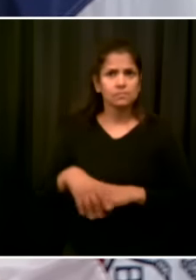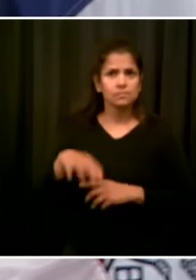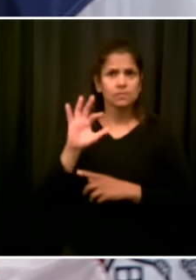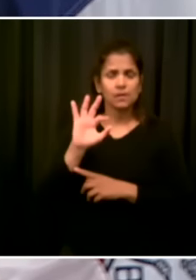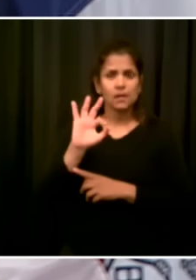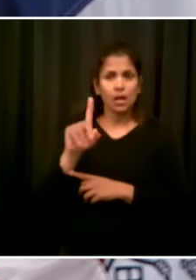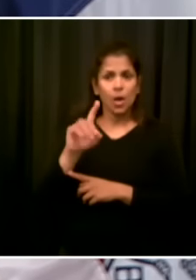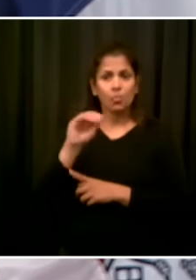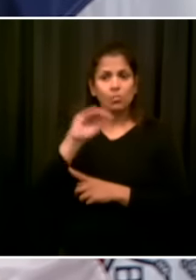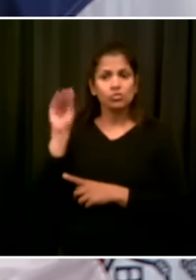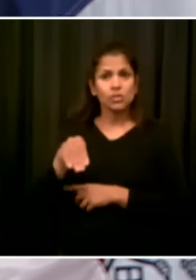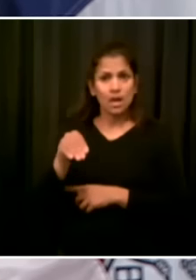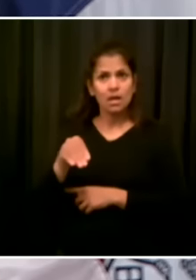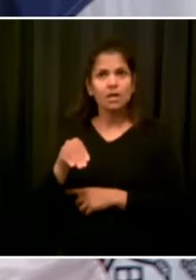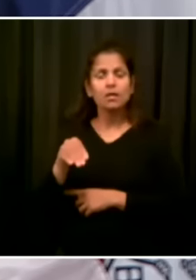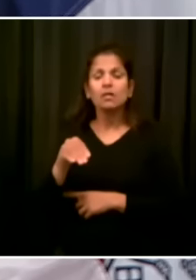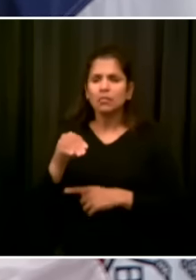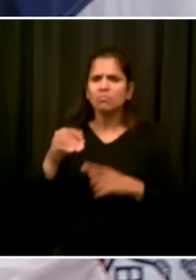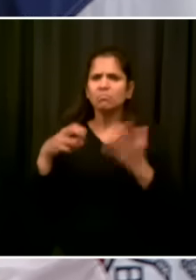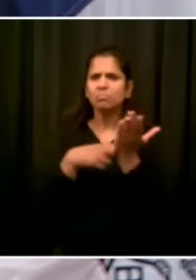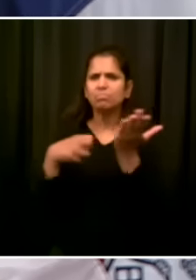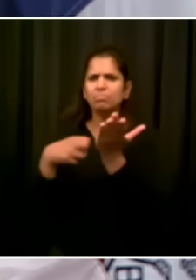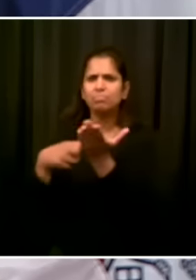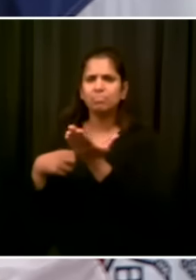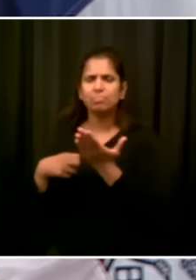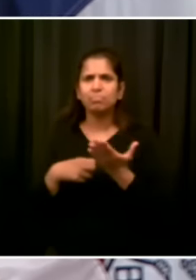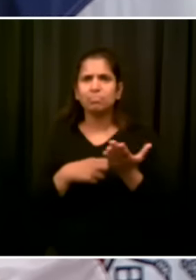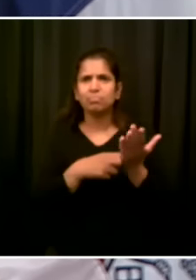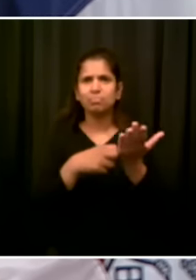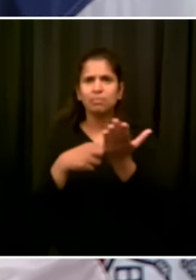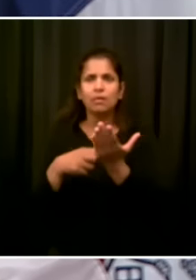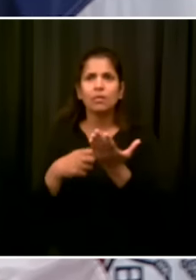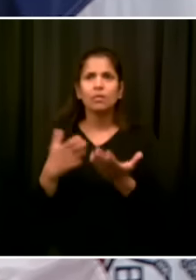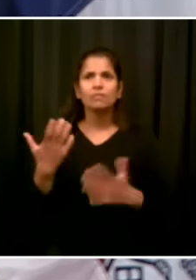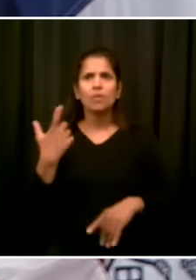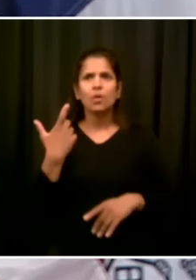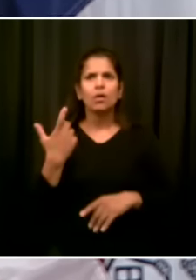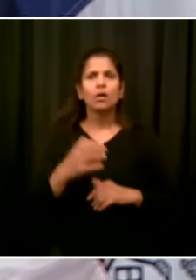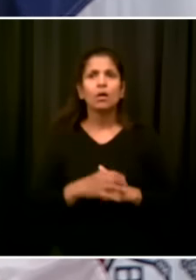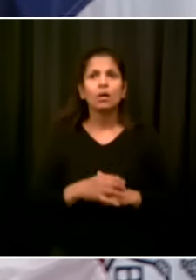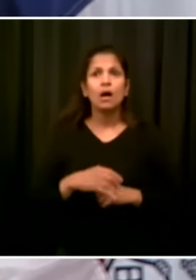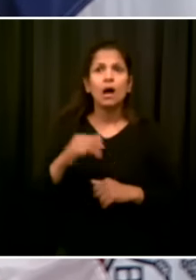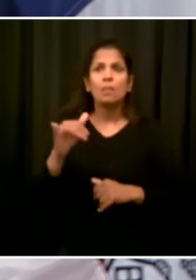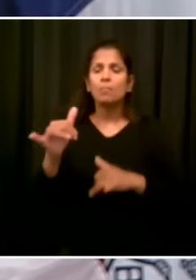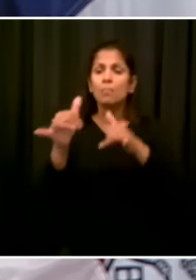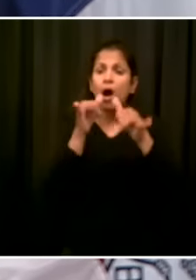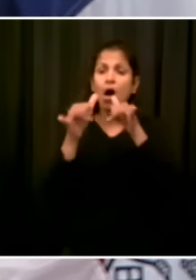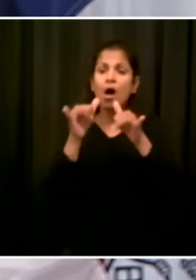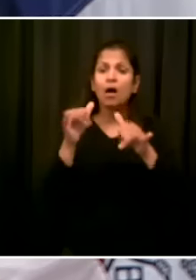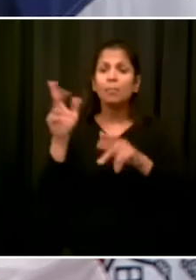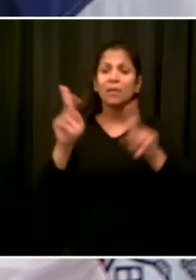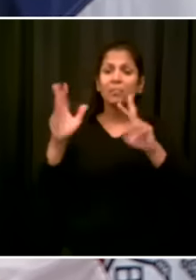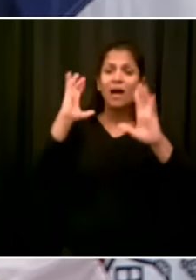THEY WILL NOT BE ALLOWED TO COME BACK UNLESS WE FIND REAL